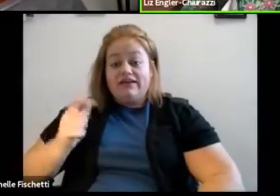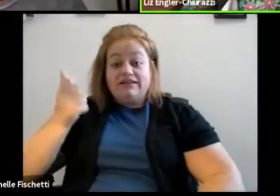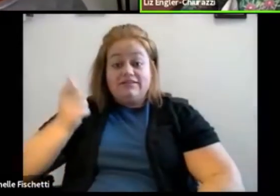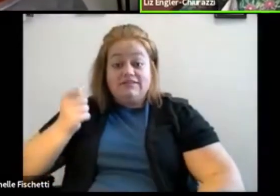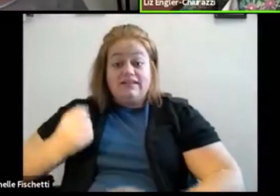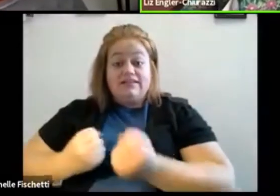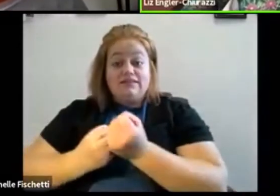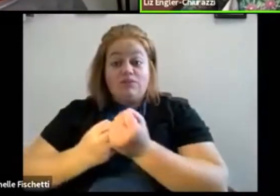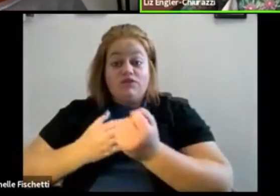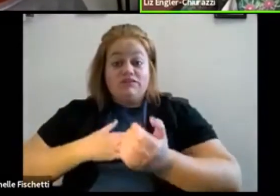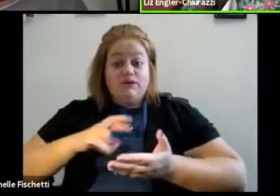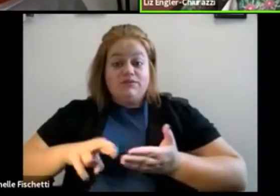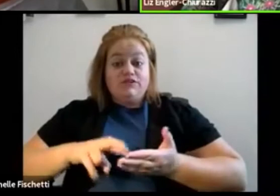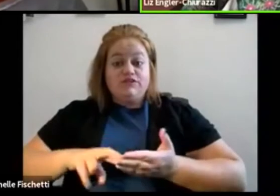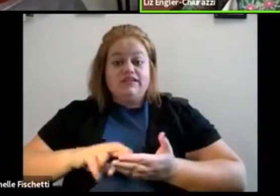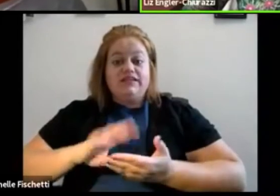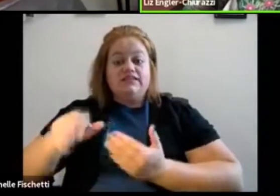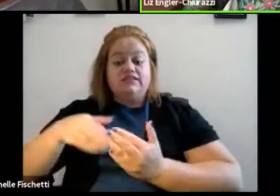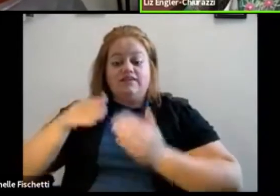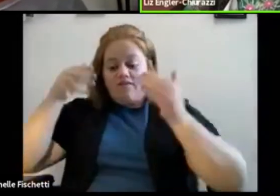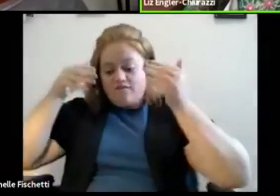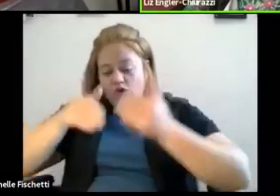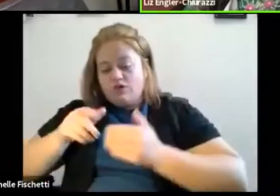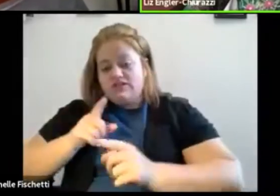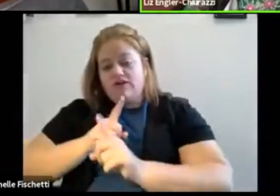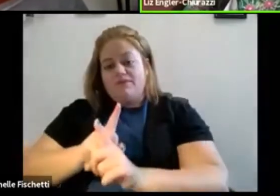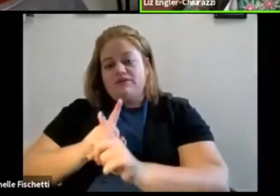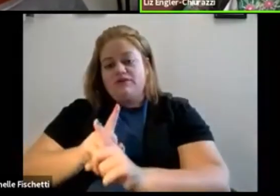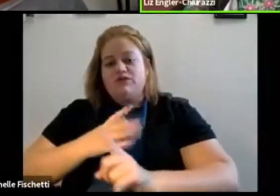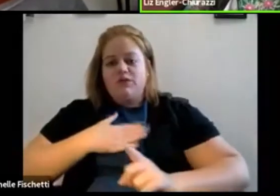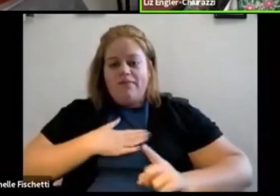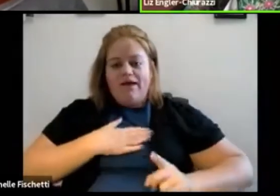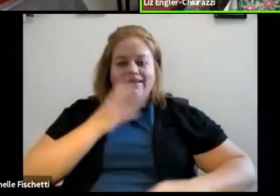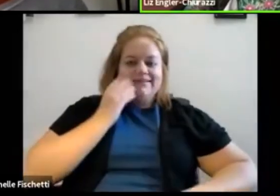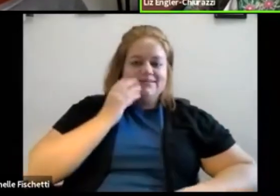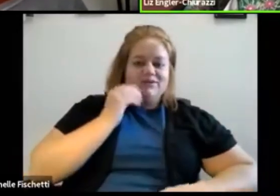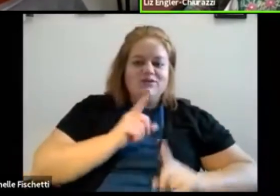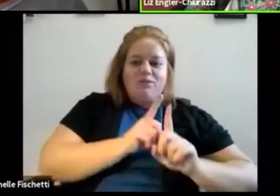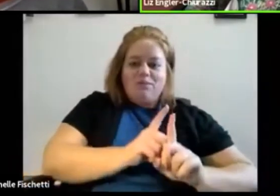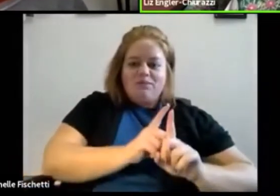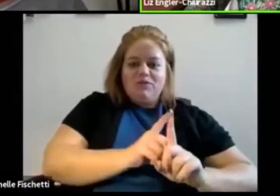mentoring and so I've brought in my mentoring network even from there where